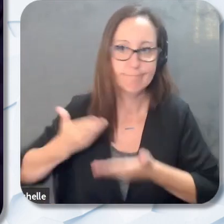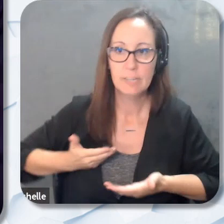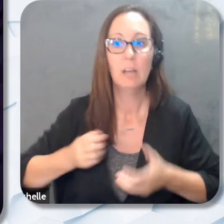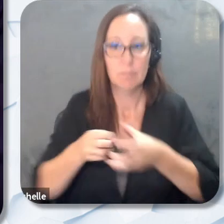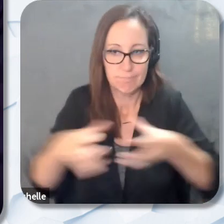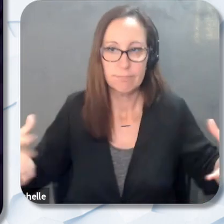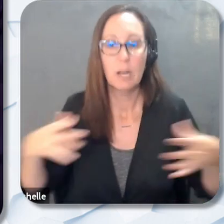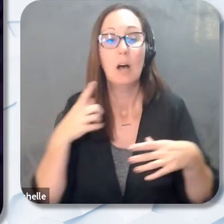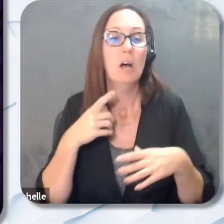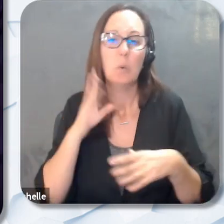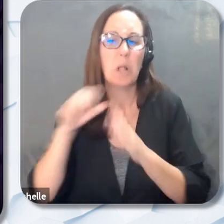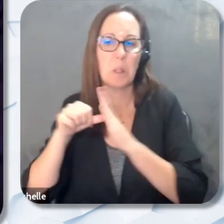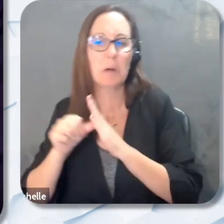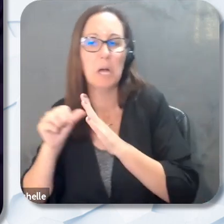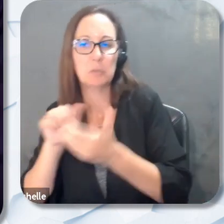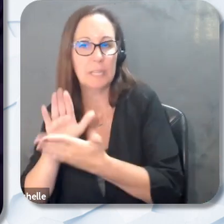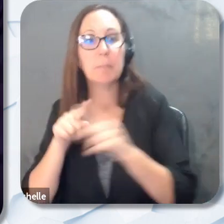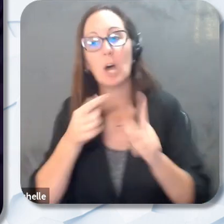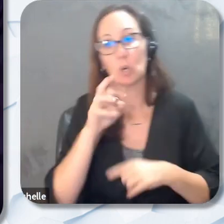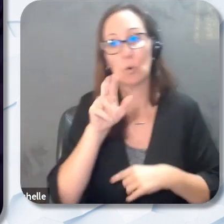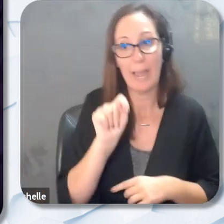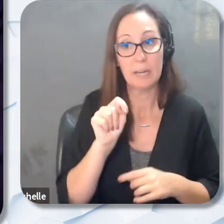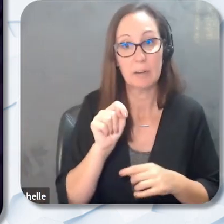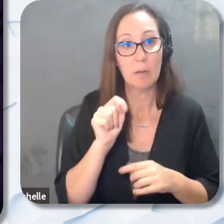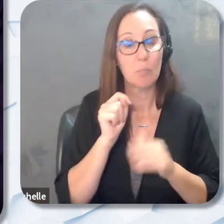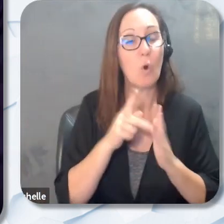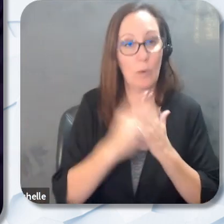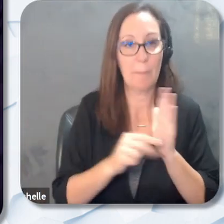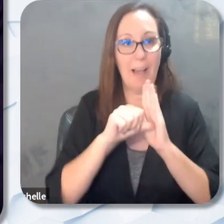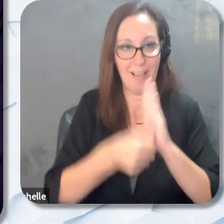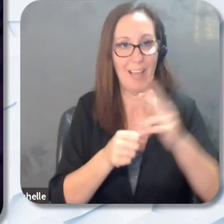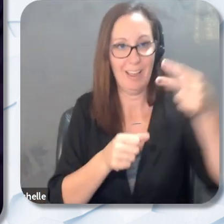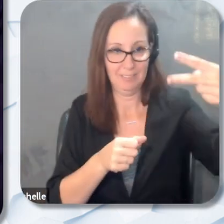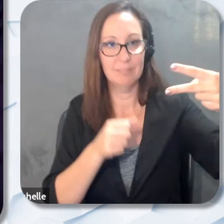a couple of grant programs that teacher residency grant Program. And the classified school employee